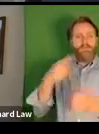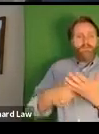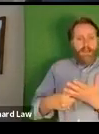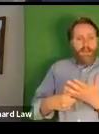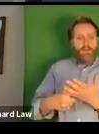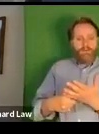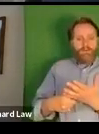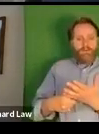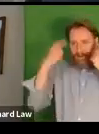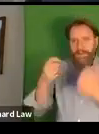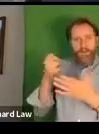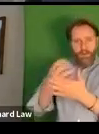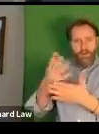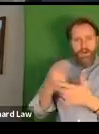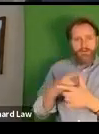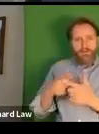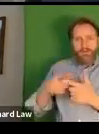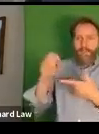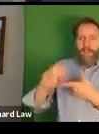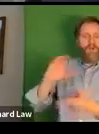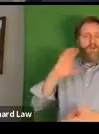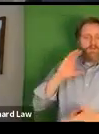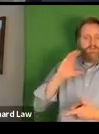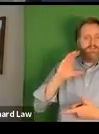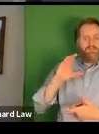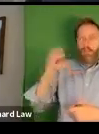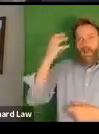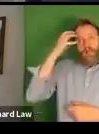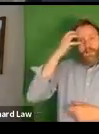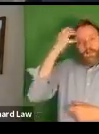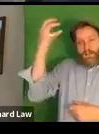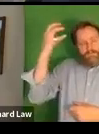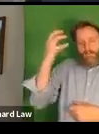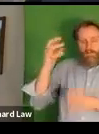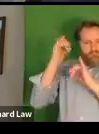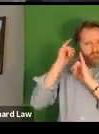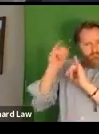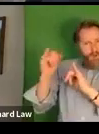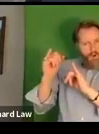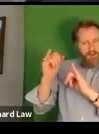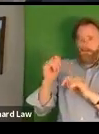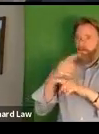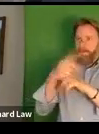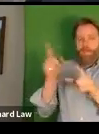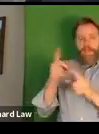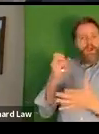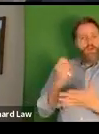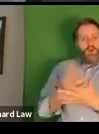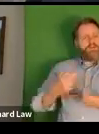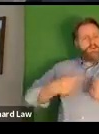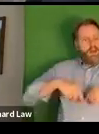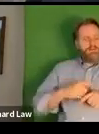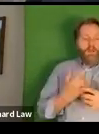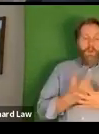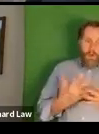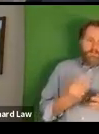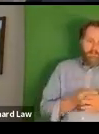compensation they acted lawfully it cost the Union a great deal of money they should put that right and if they're not prepared to do that